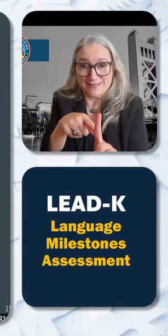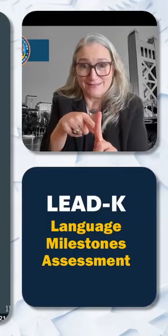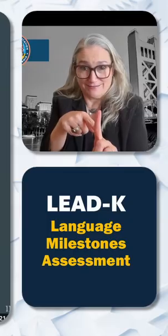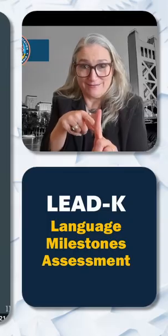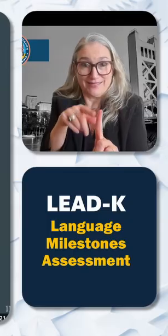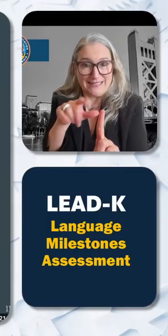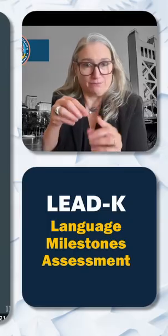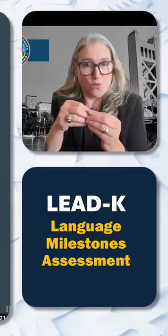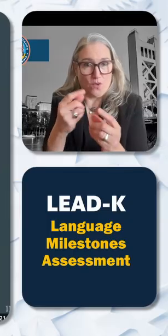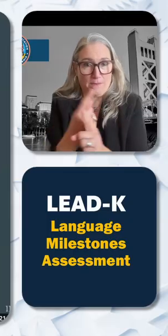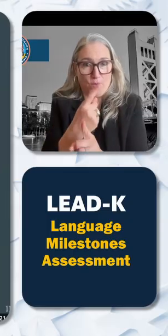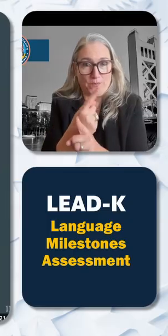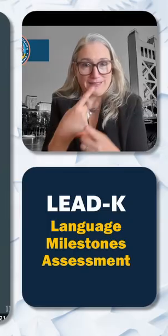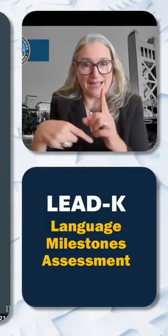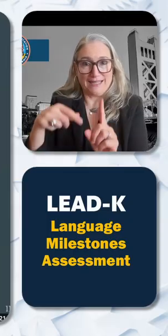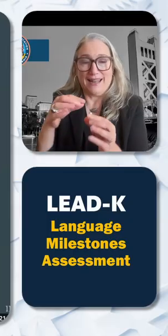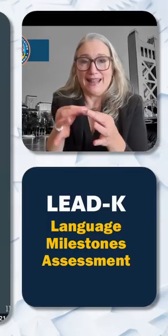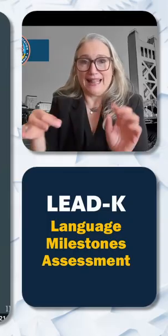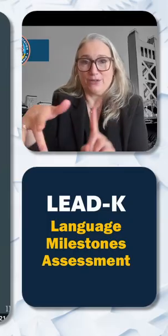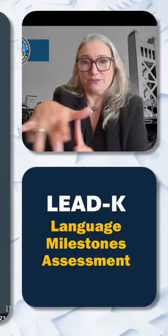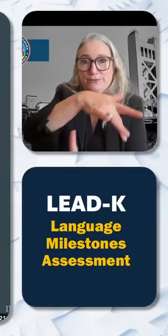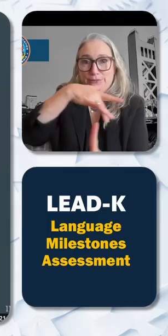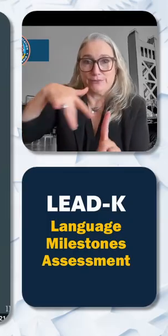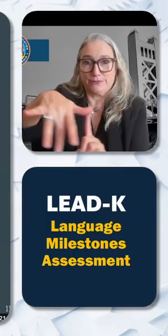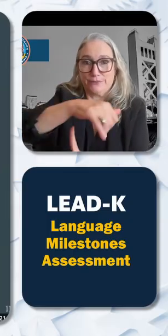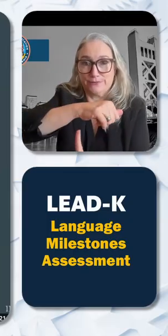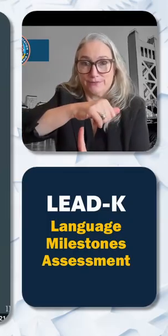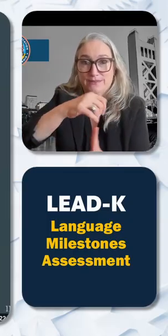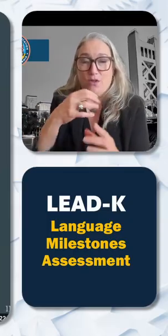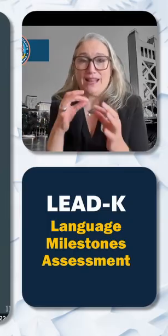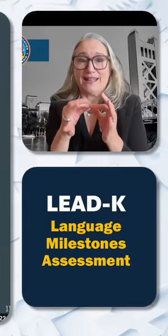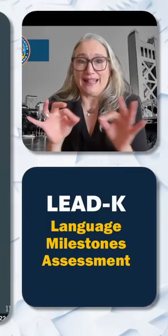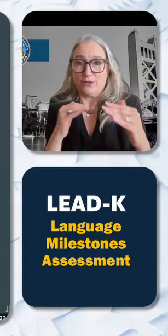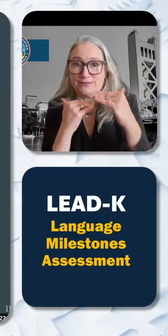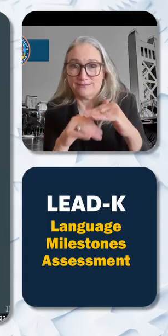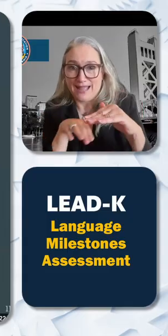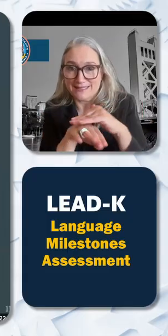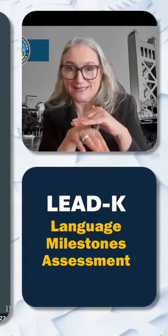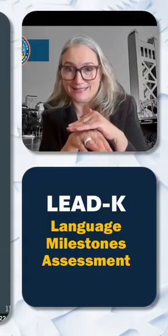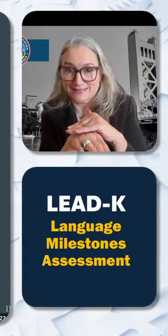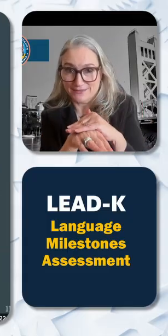And when a child does not have access to any language growing up, this might be a better sign for it.